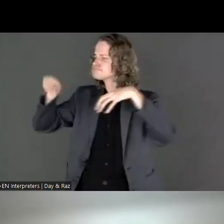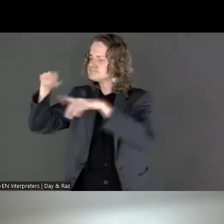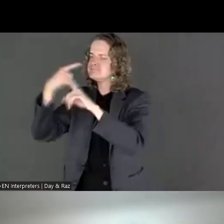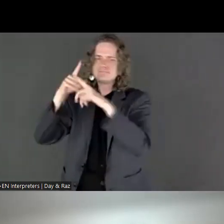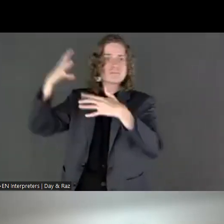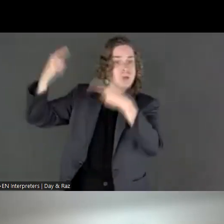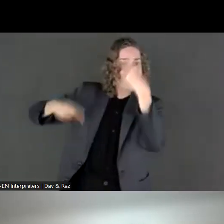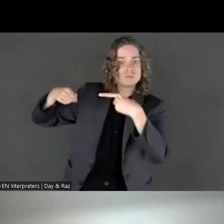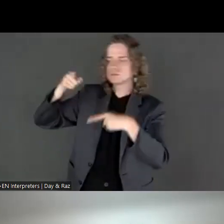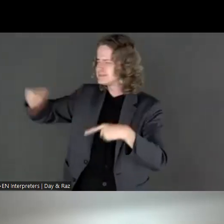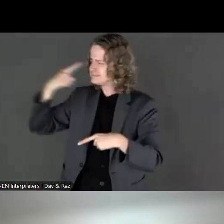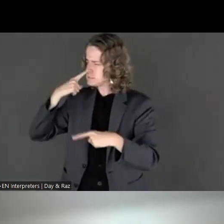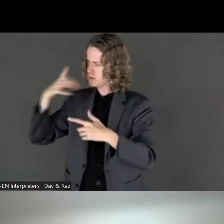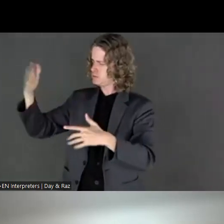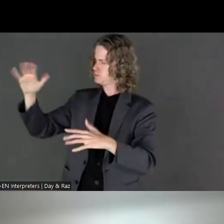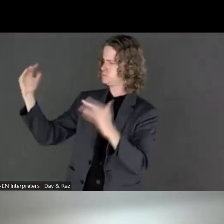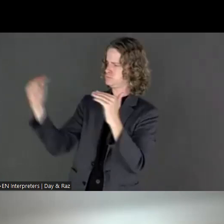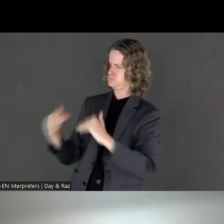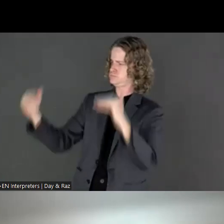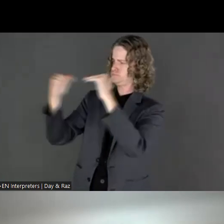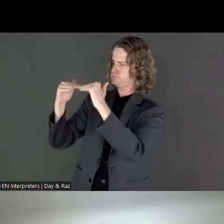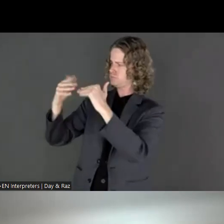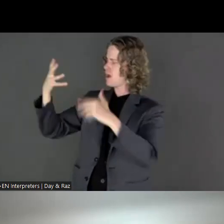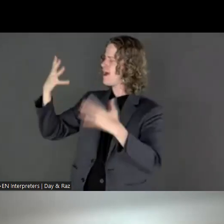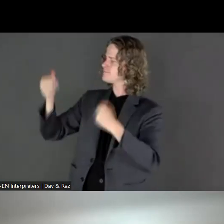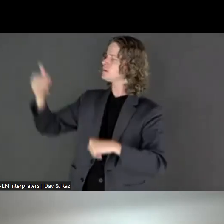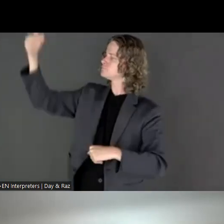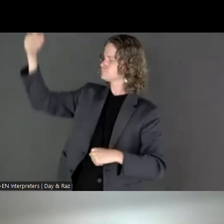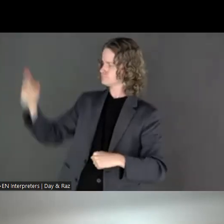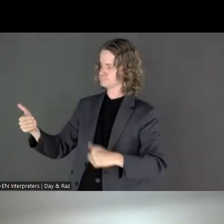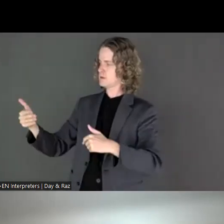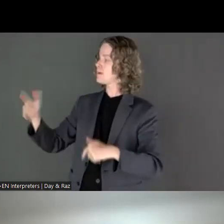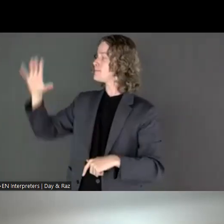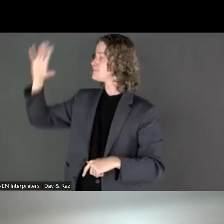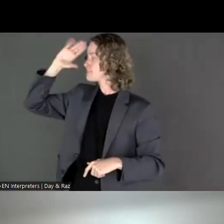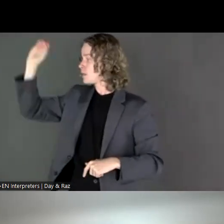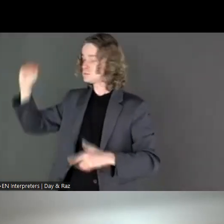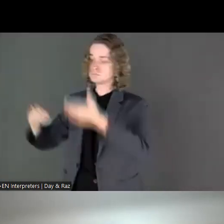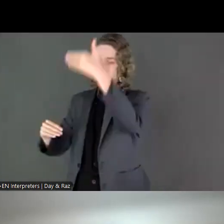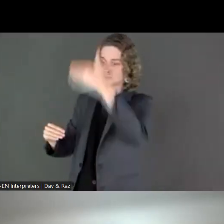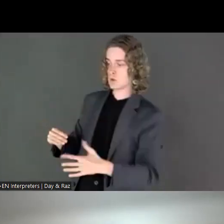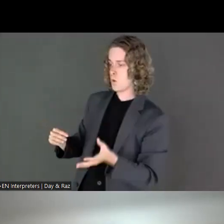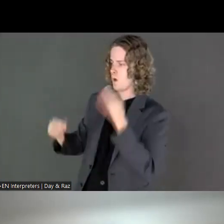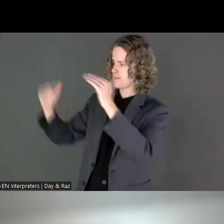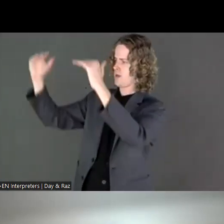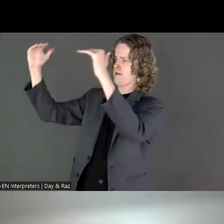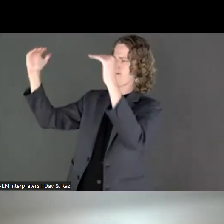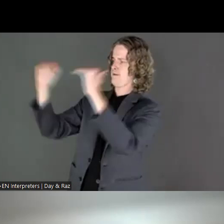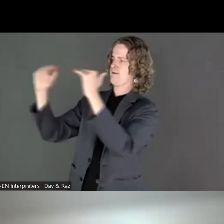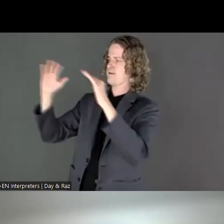by the system to ensure that we really not kind of just have some of these commitments on paper,